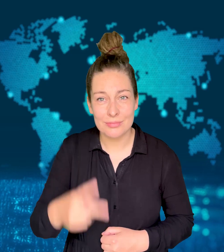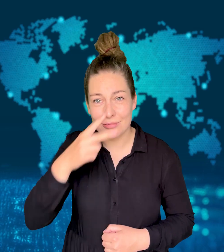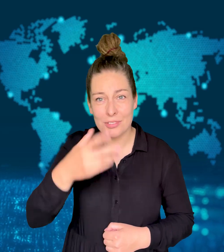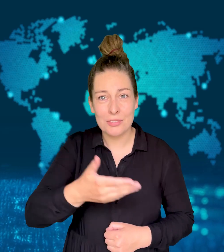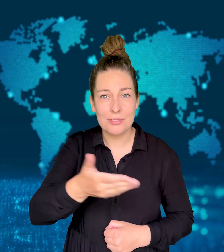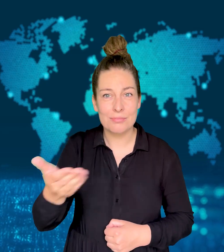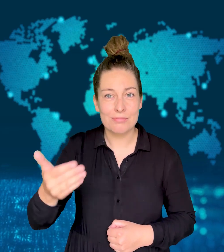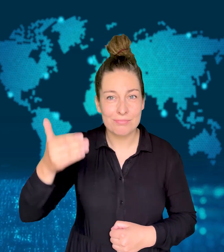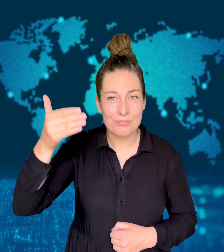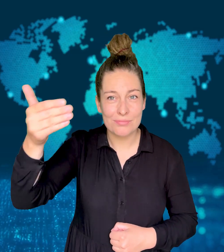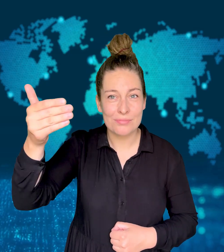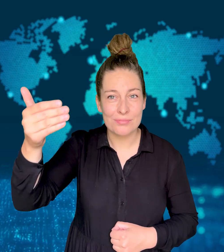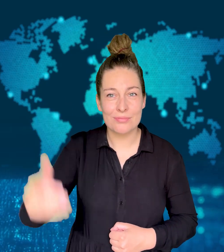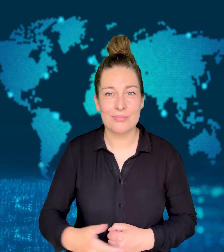See you next time!